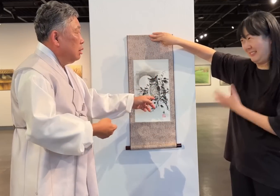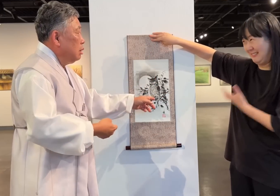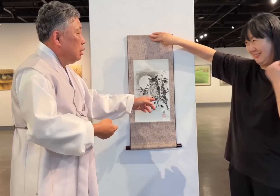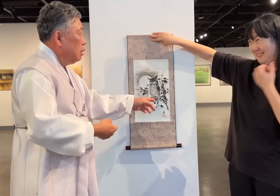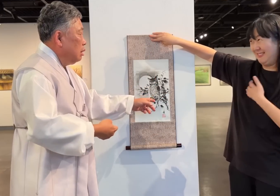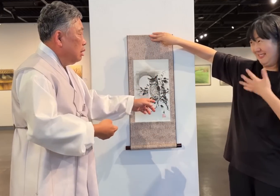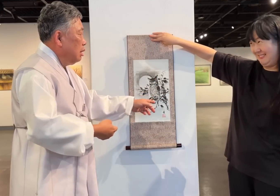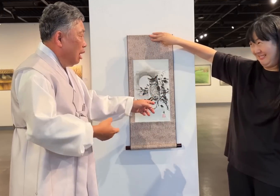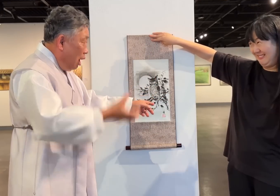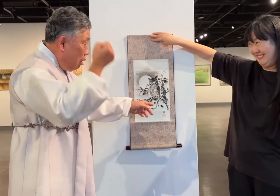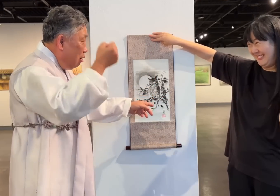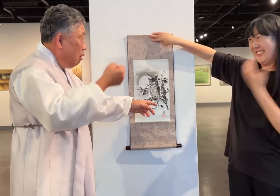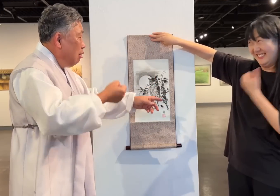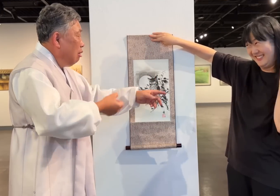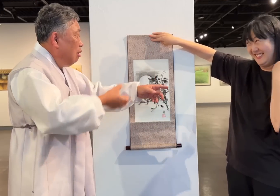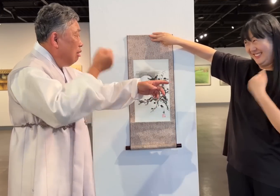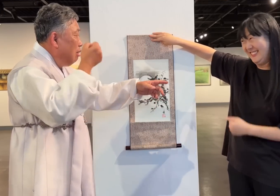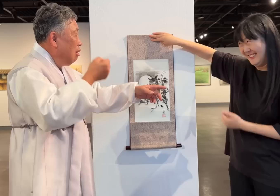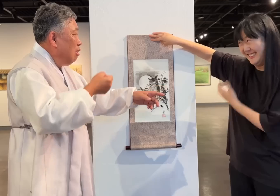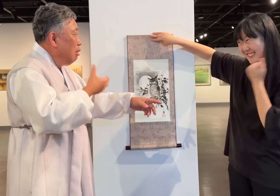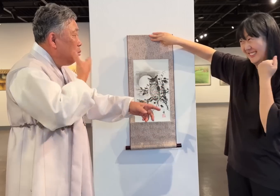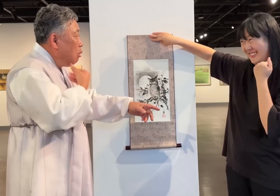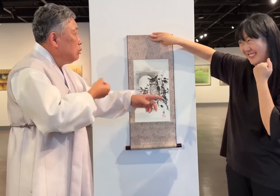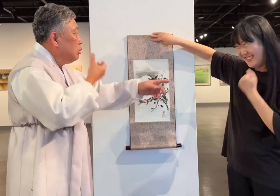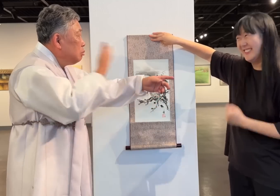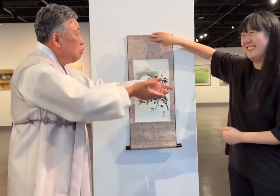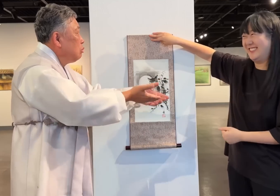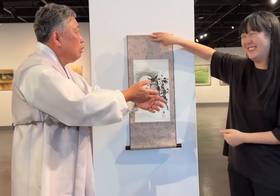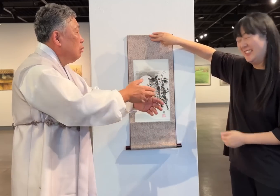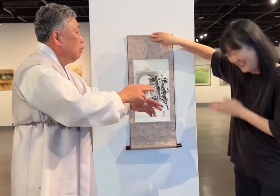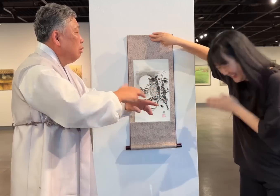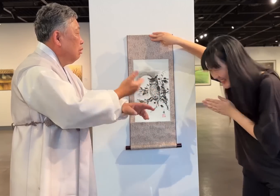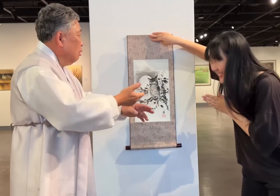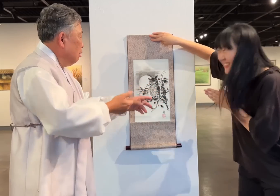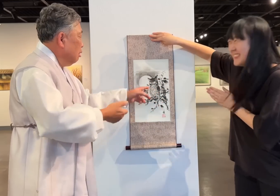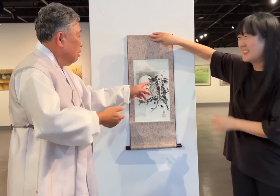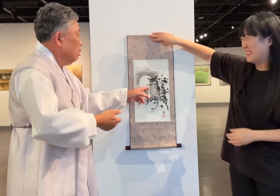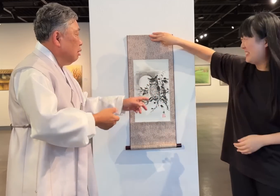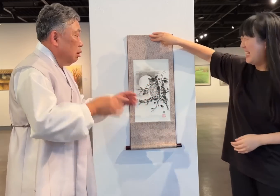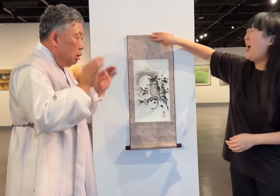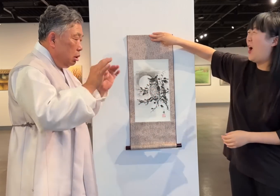Can I take it all? - yes! It means giving blessings. - thank you.